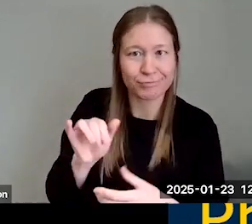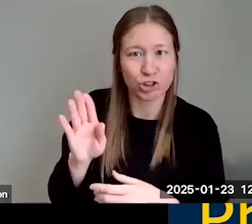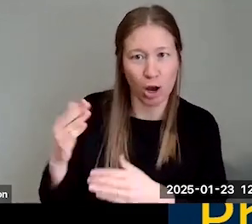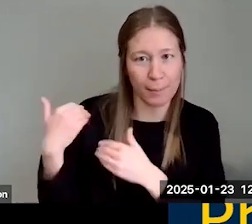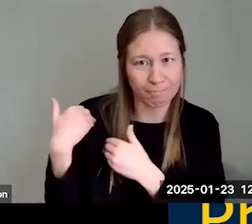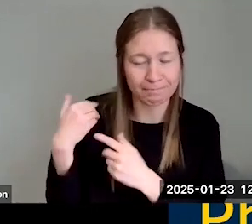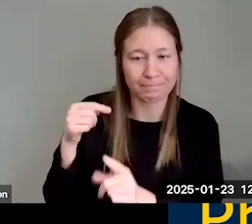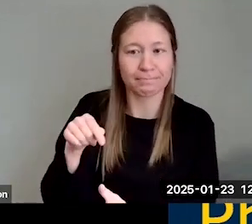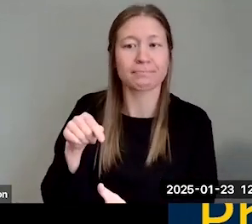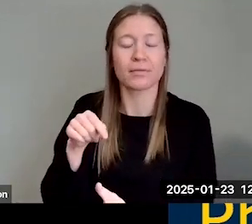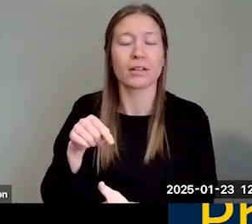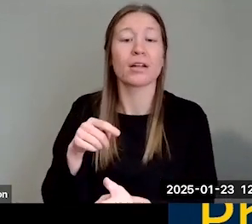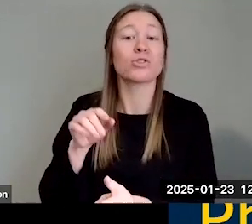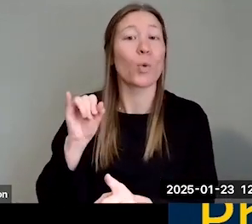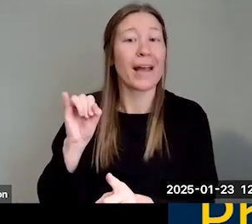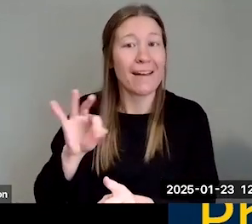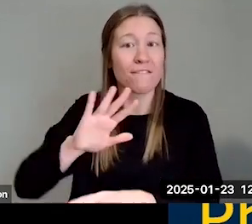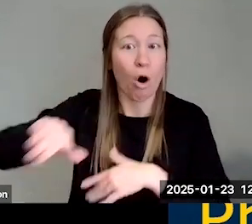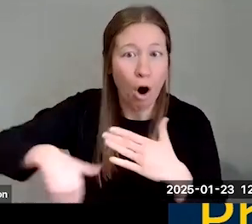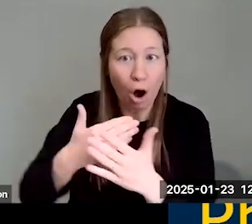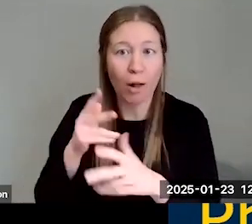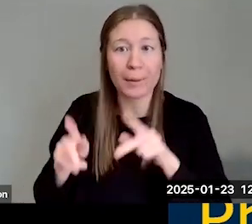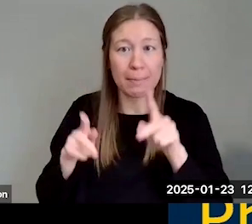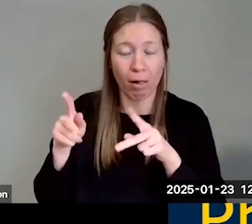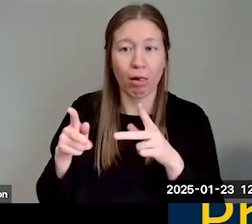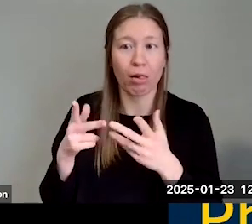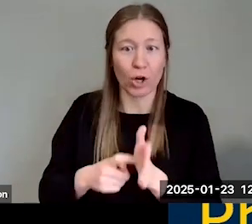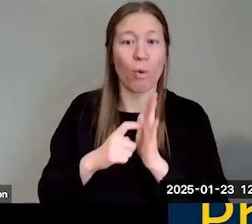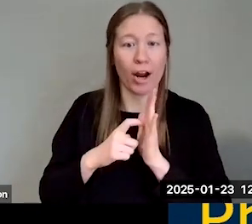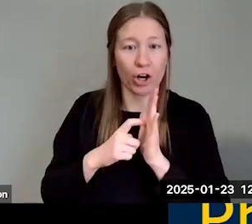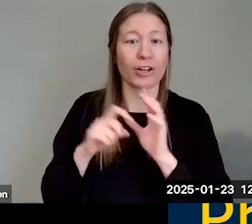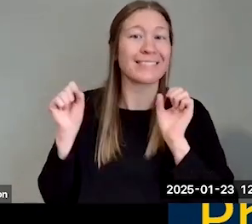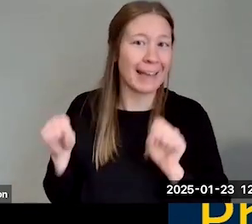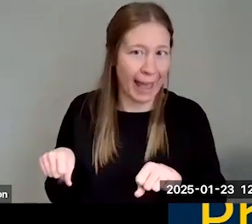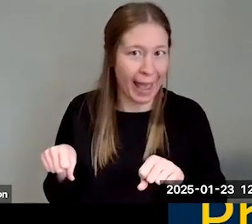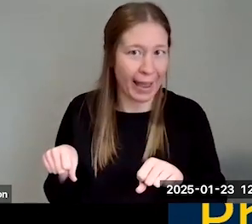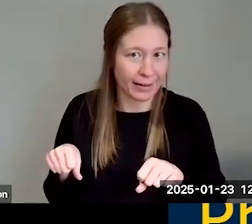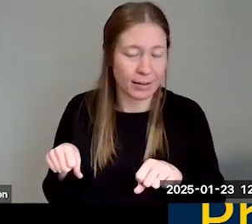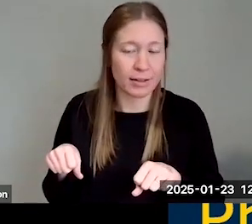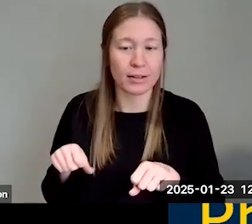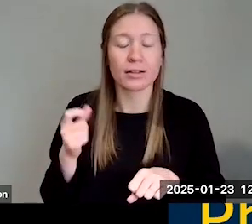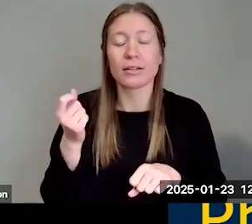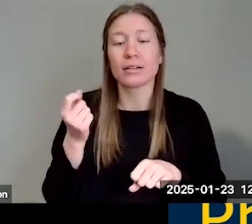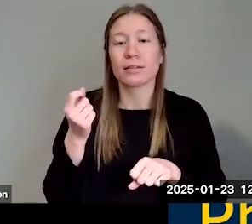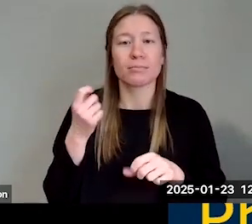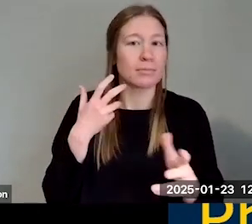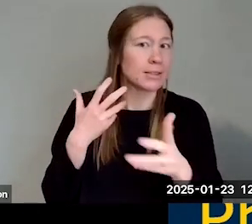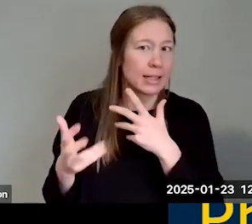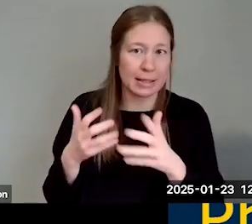So again, post-offer, it can be done whether or not it's related to the job,